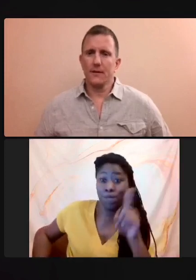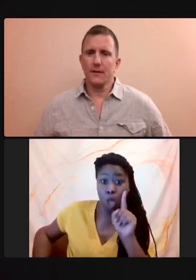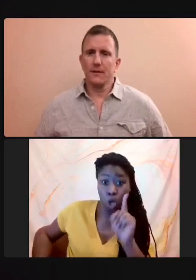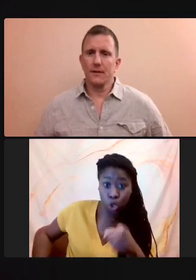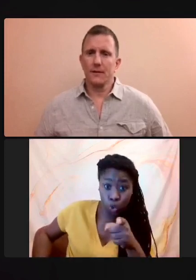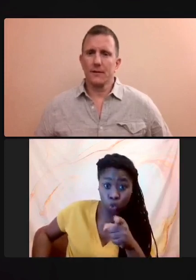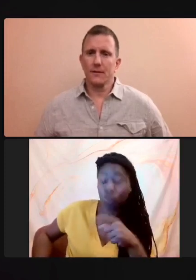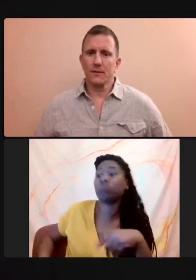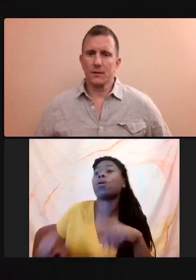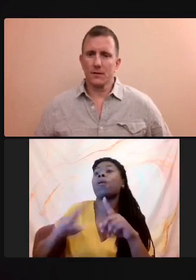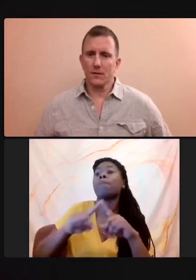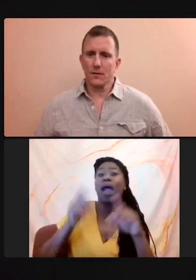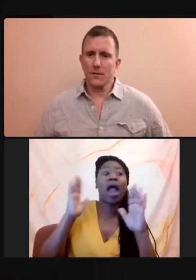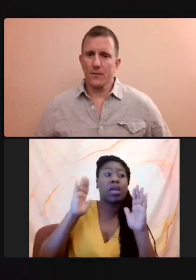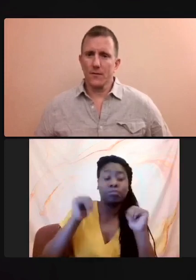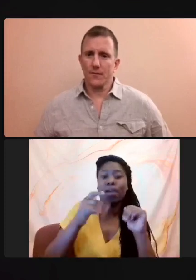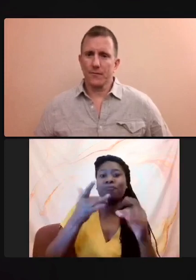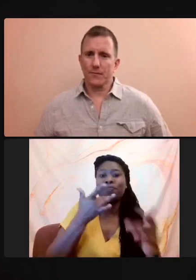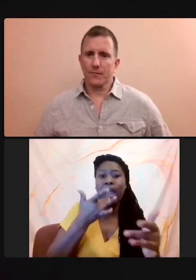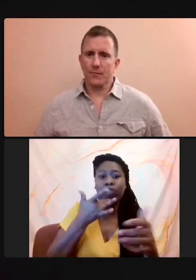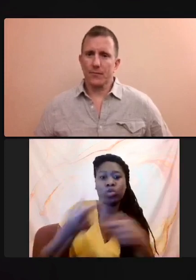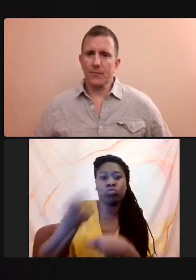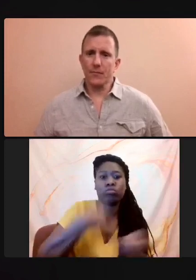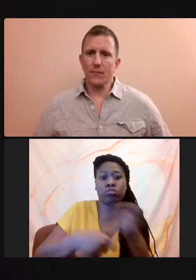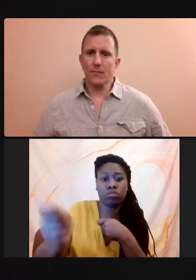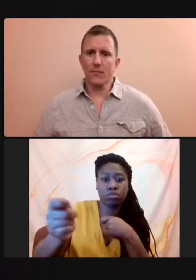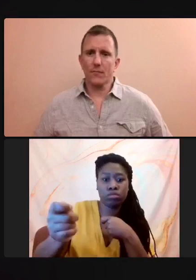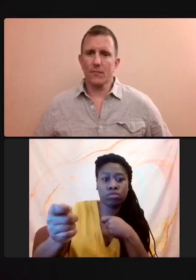And I'm wondering what your thoughts are on that, because you had mentioned